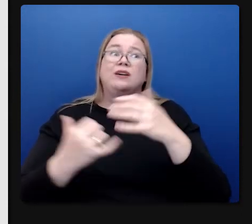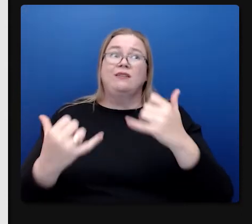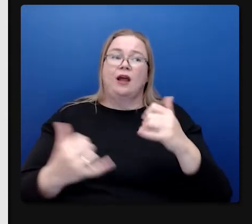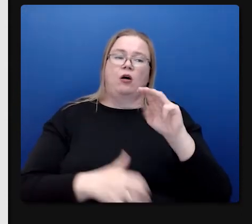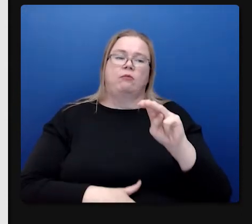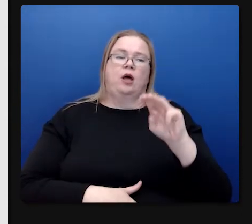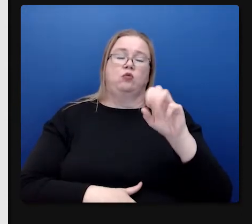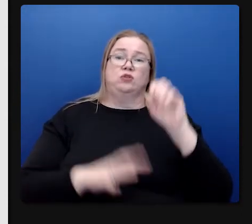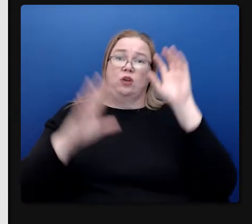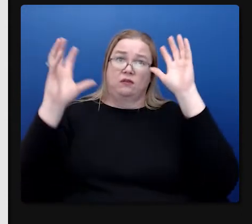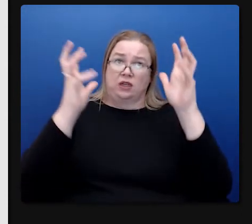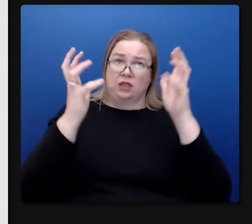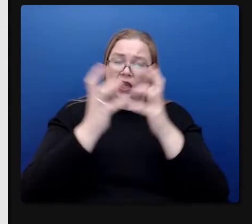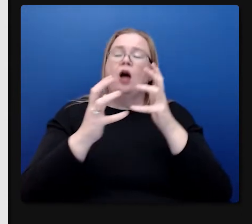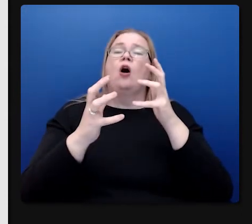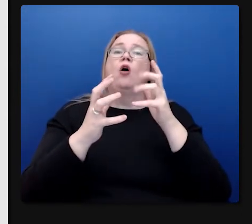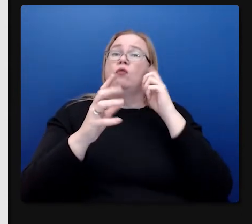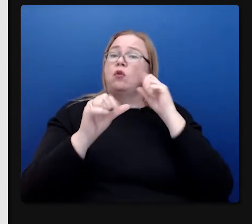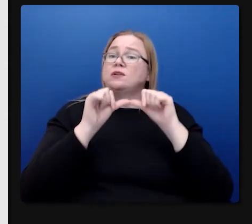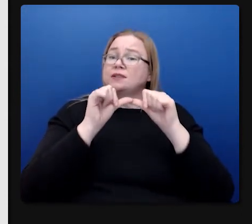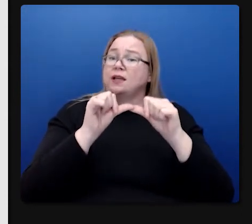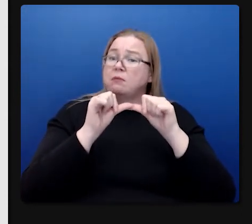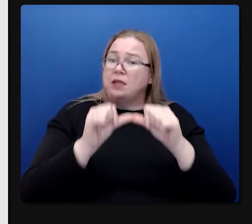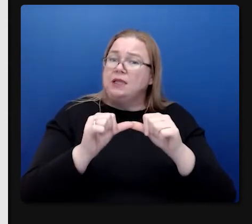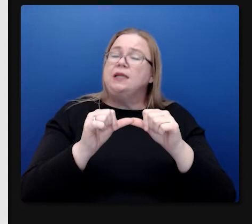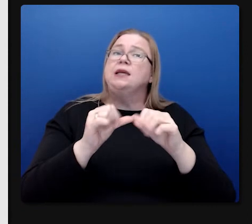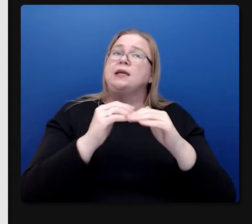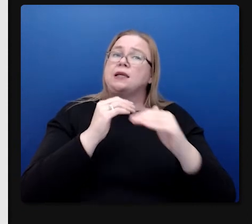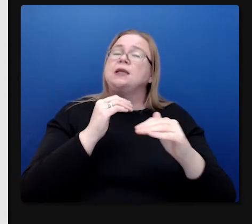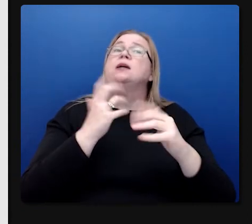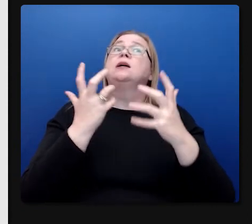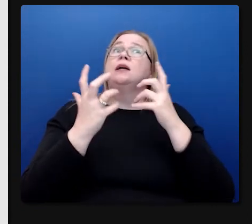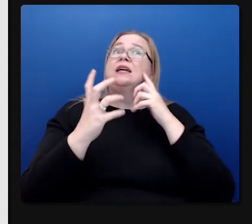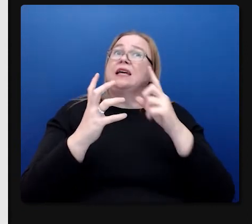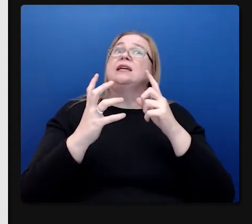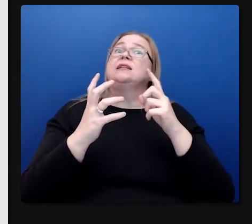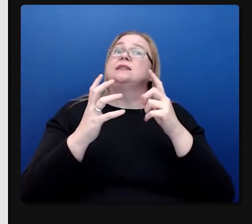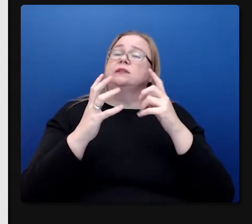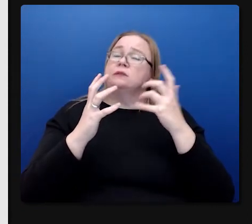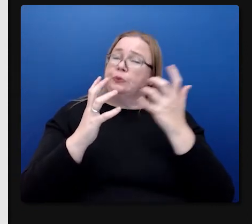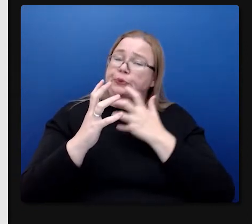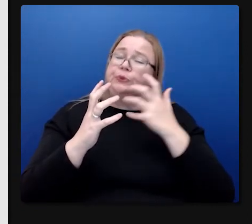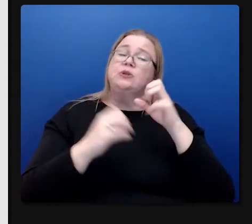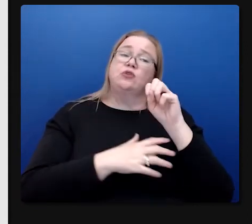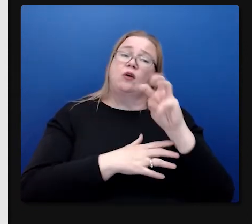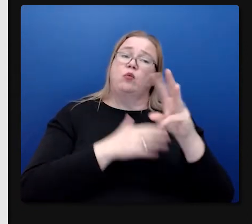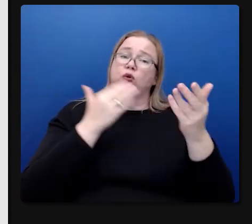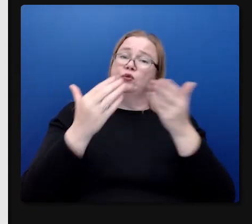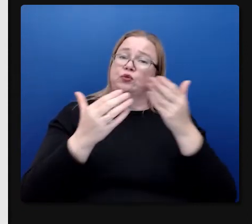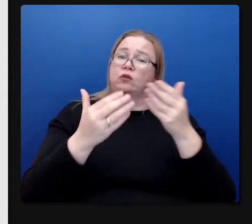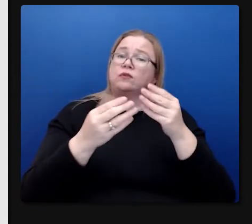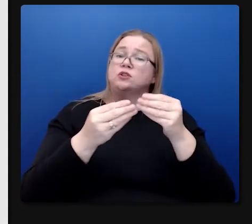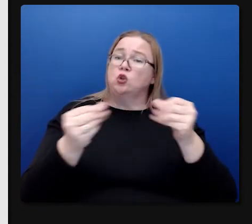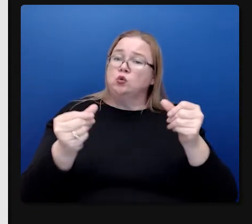Microsoft Cloud for Sustainability is an extensible software as a service solution